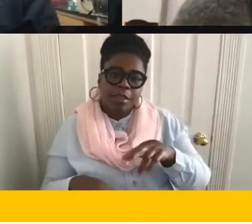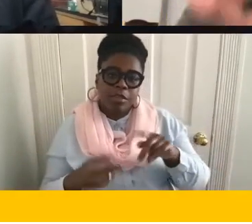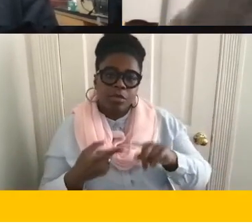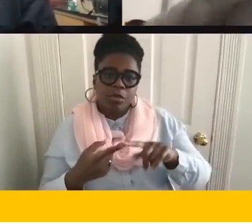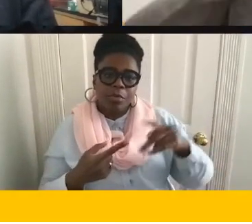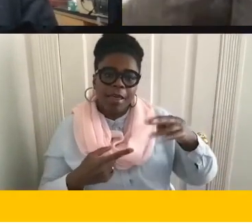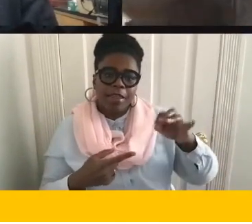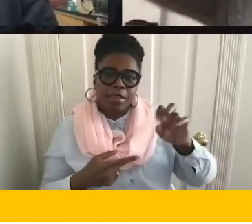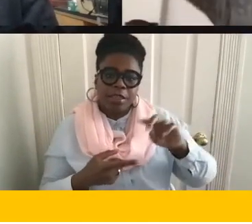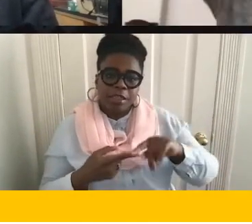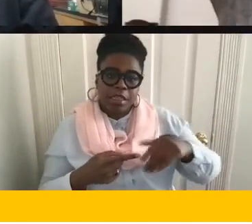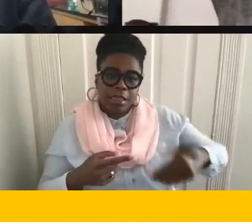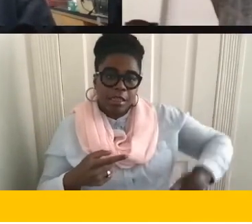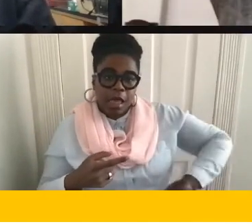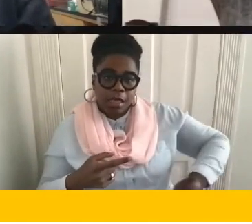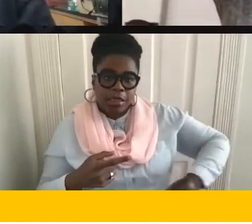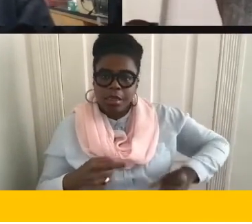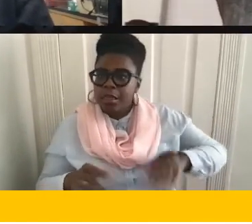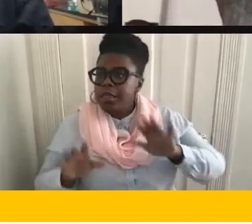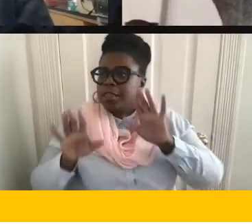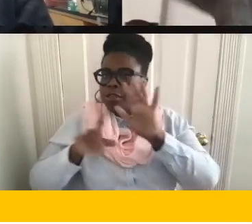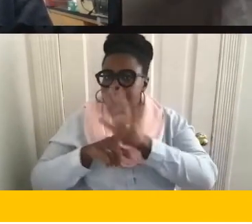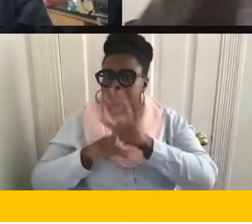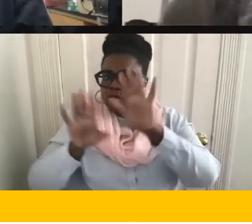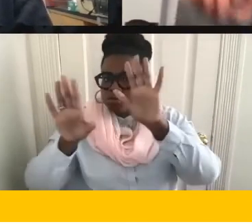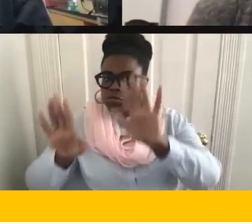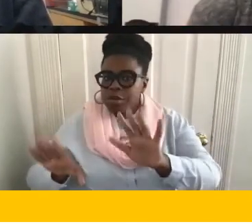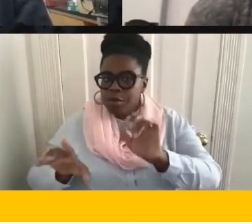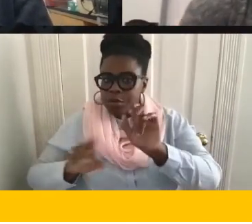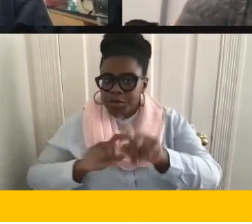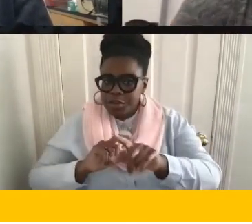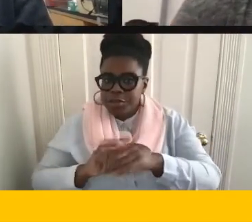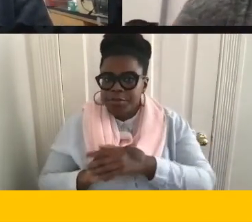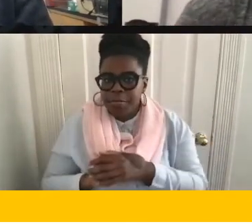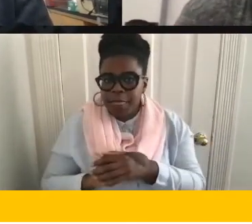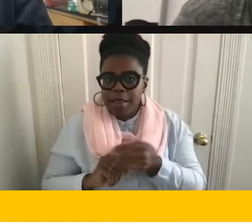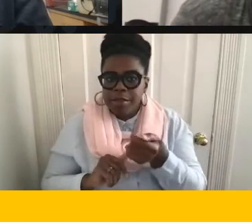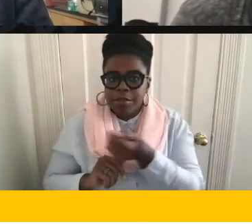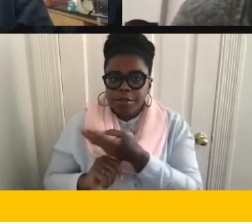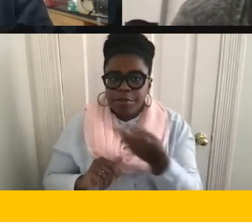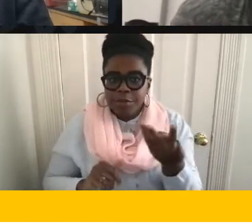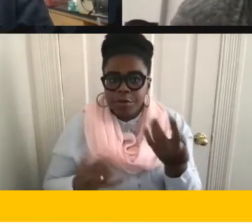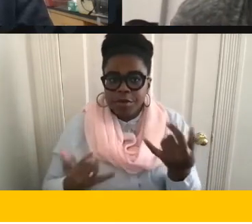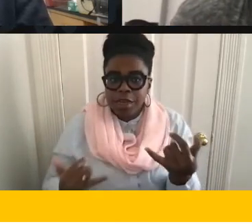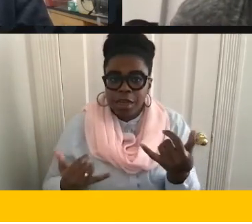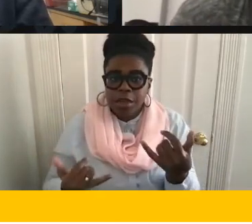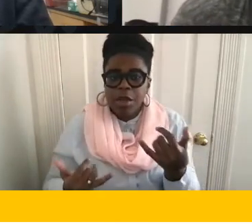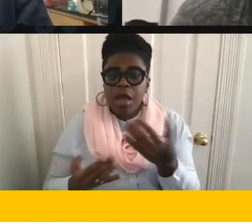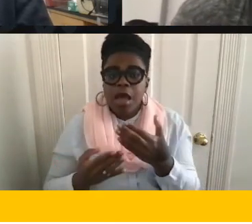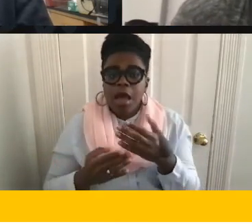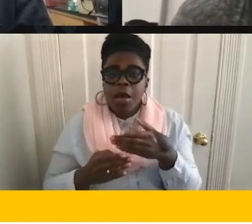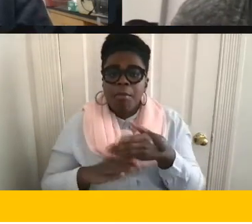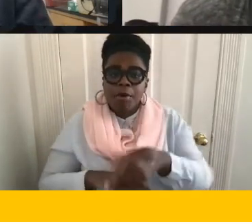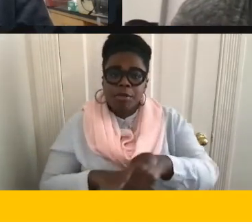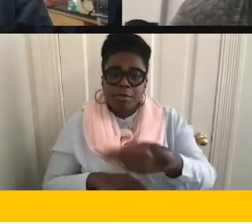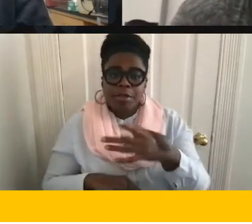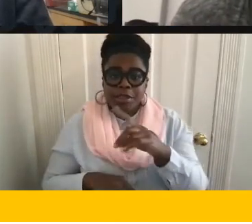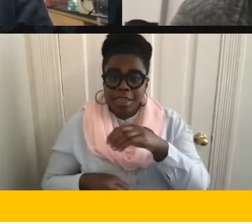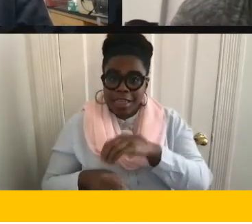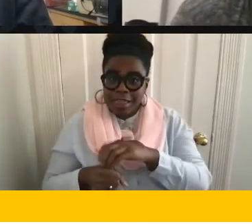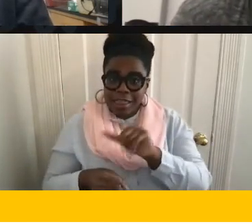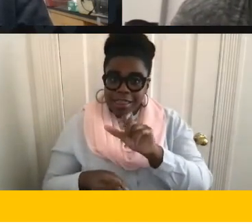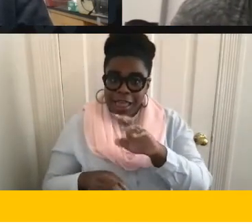Yeah, this is a great question. And there are a few current postdocs in the midst of that lab that are studying this exact